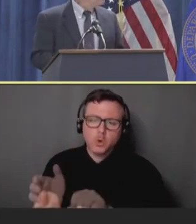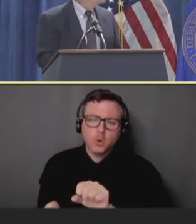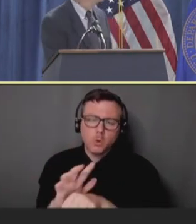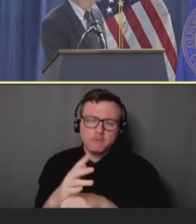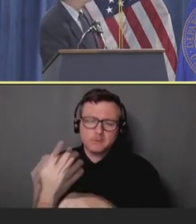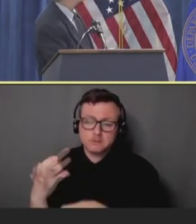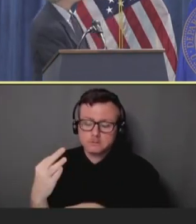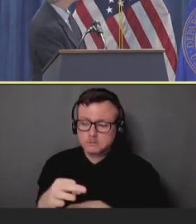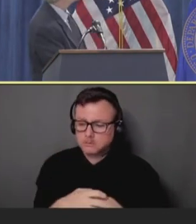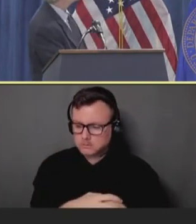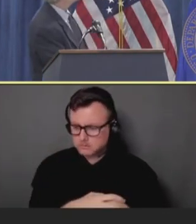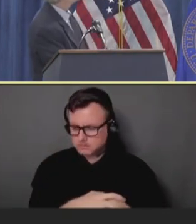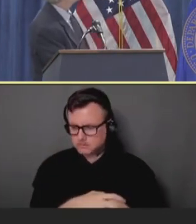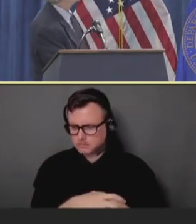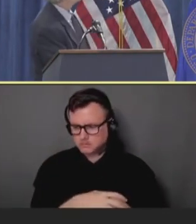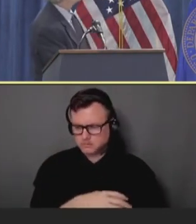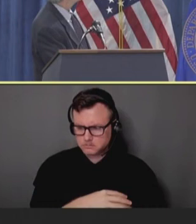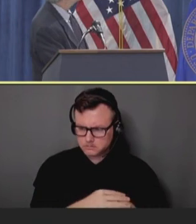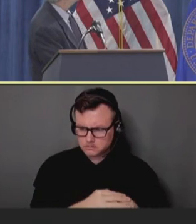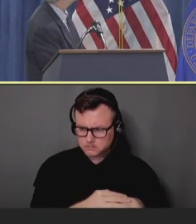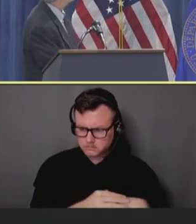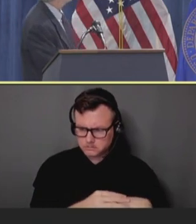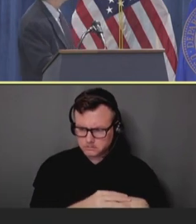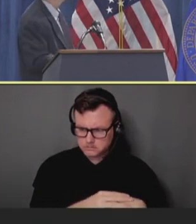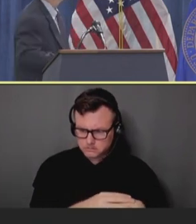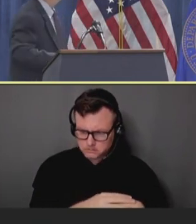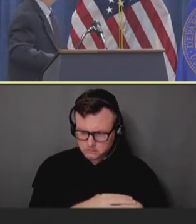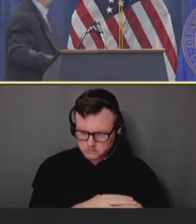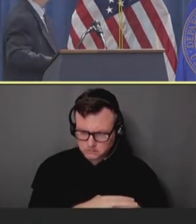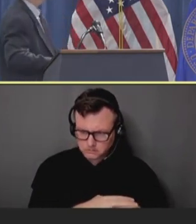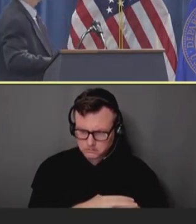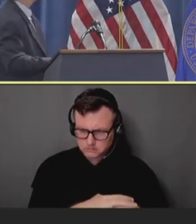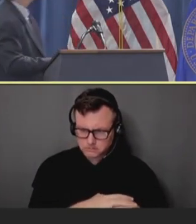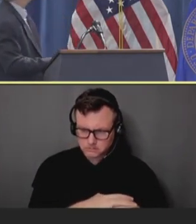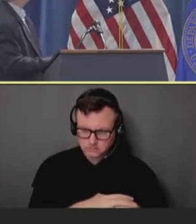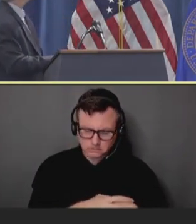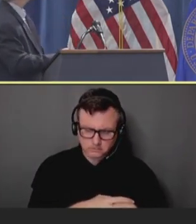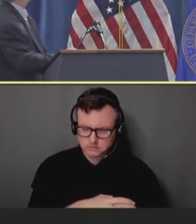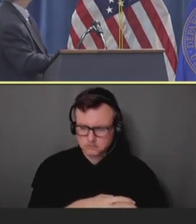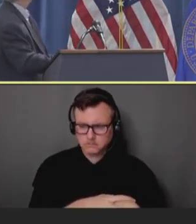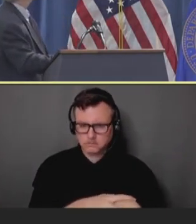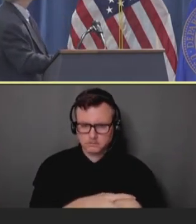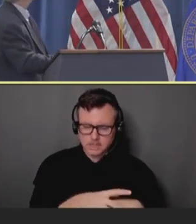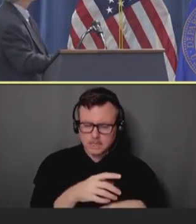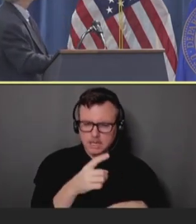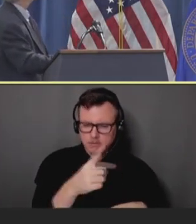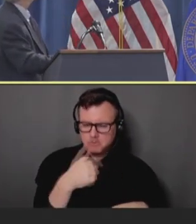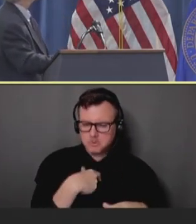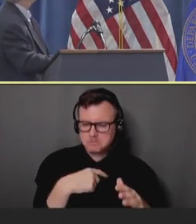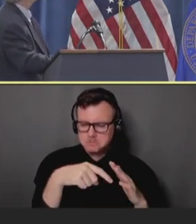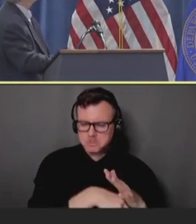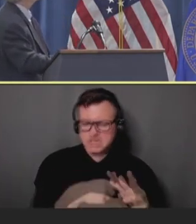Let me go a little bit further; here are -- and this was done by Kaiser.